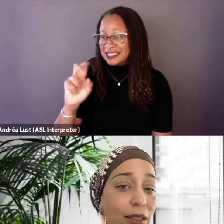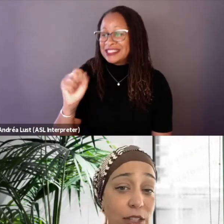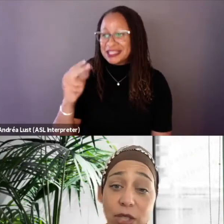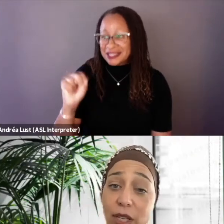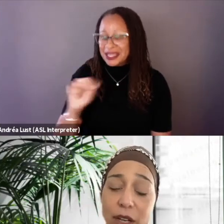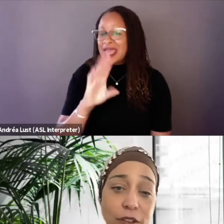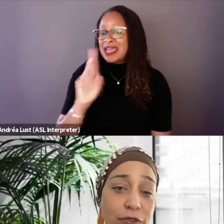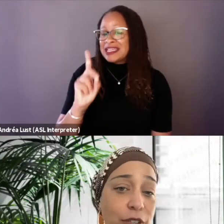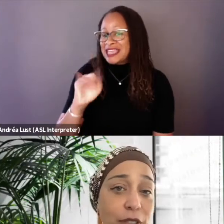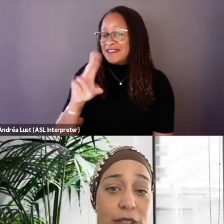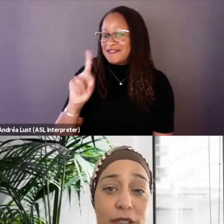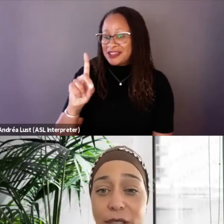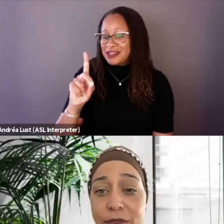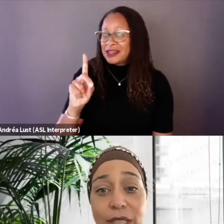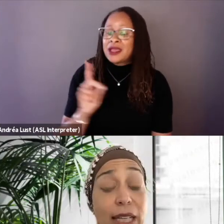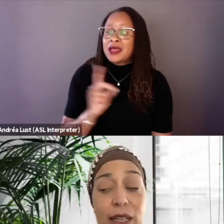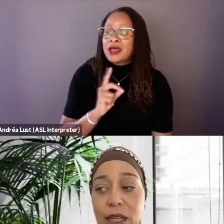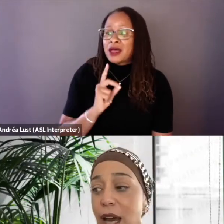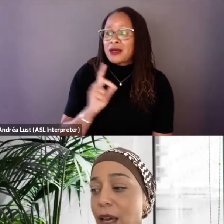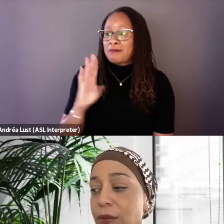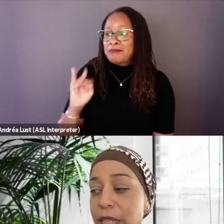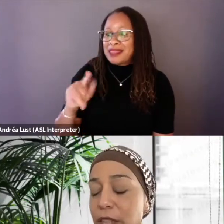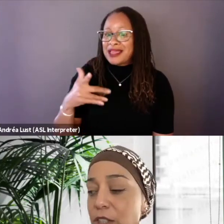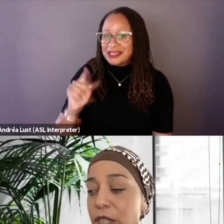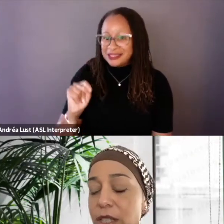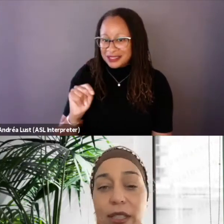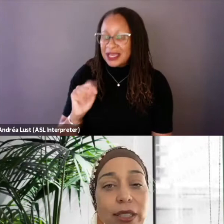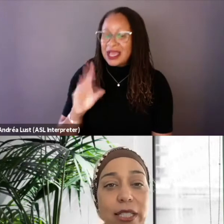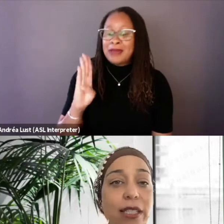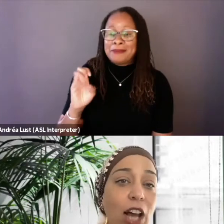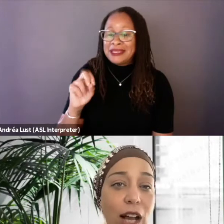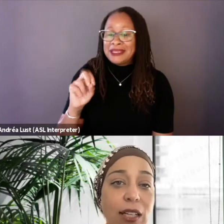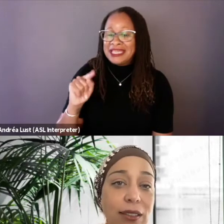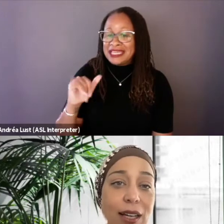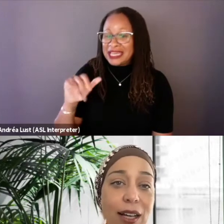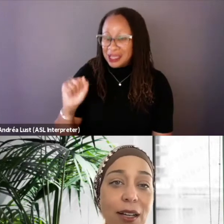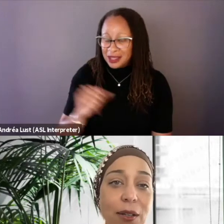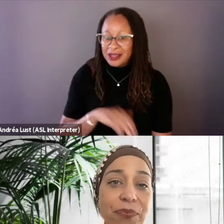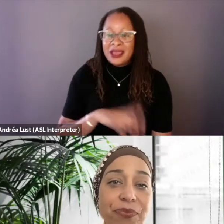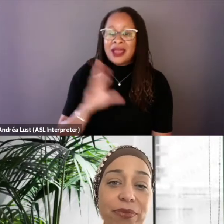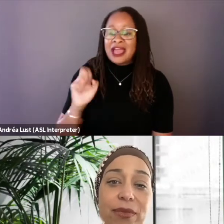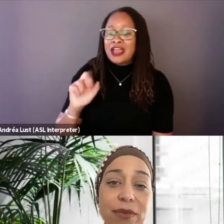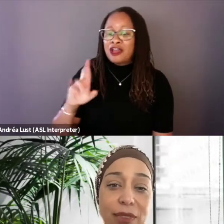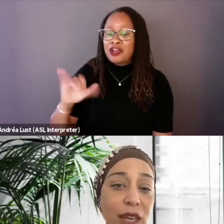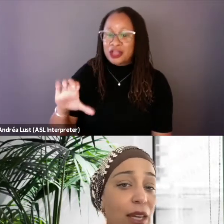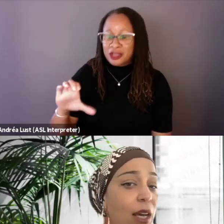as you said, Eric Foner, Venita. I mean, they just... The list is long. Sherrilyn Ifill.